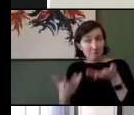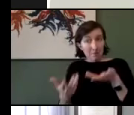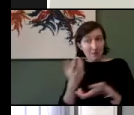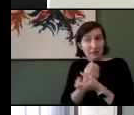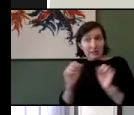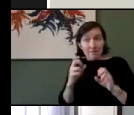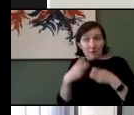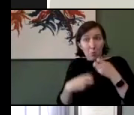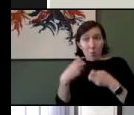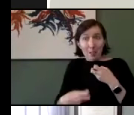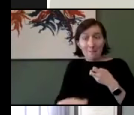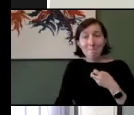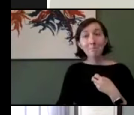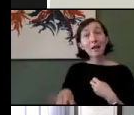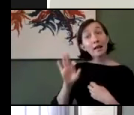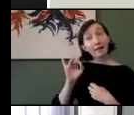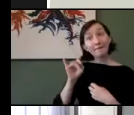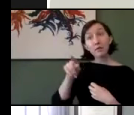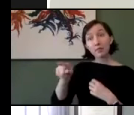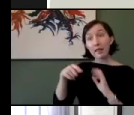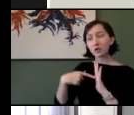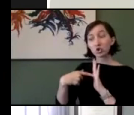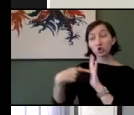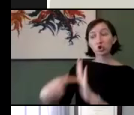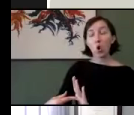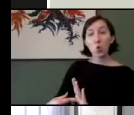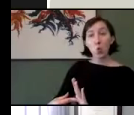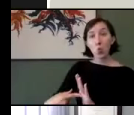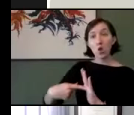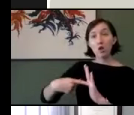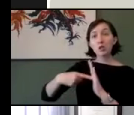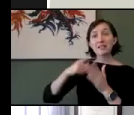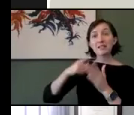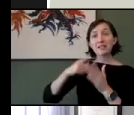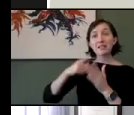if they have distinctive pre-seizure facial expressions.